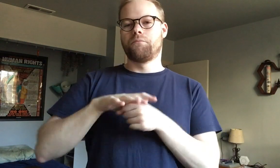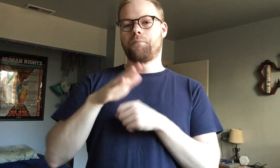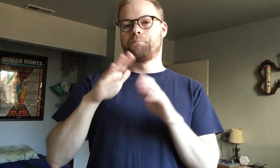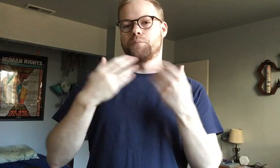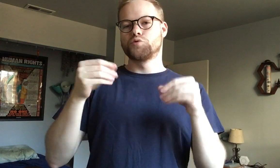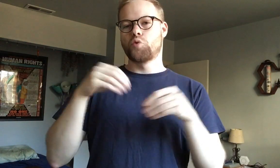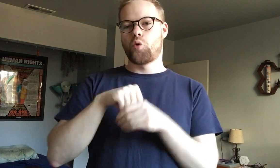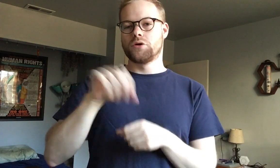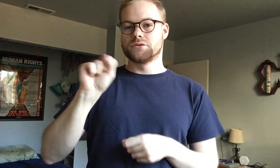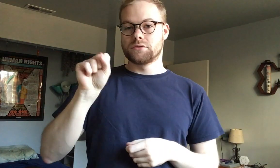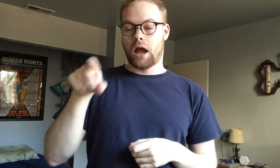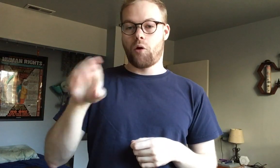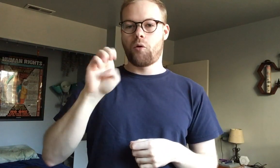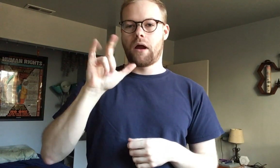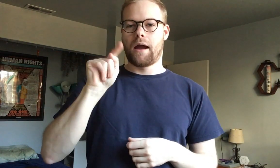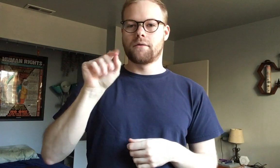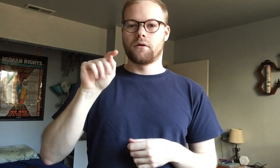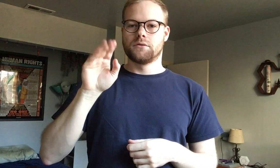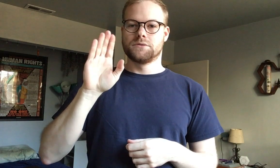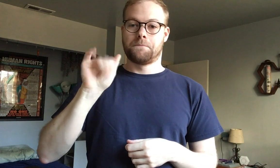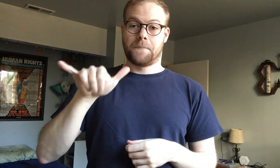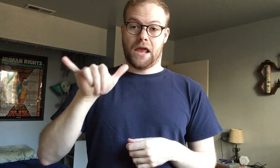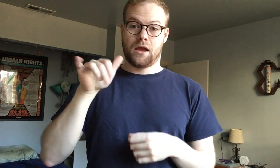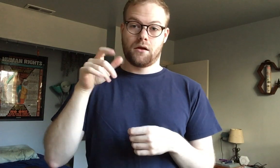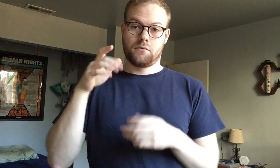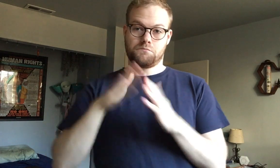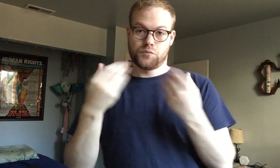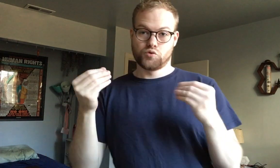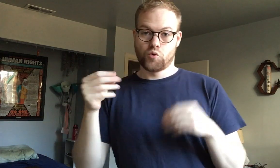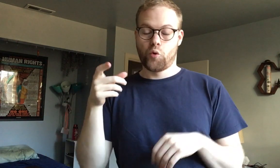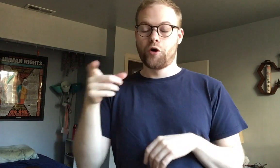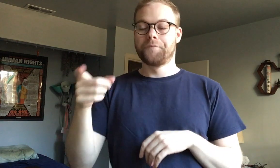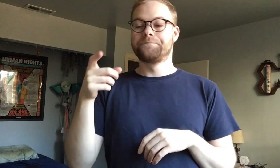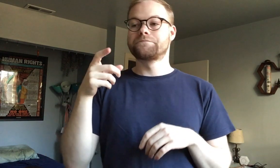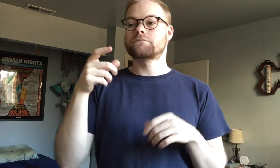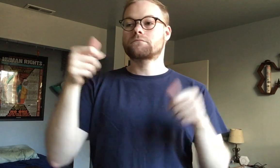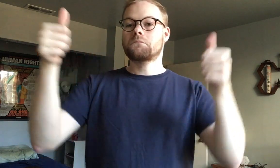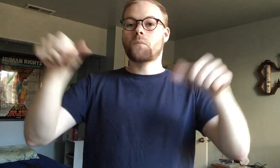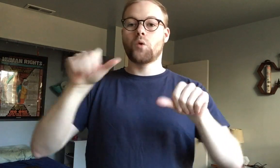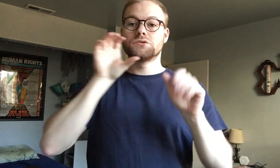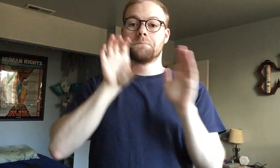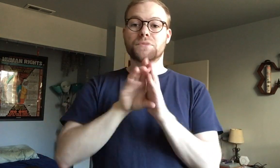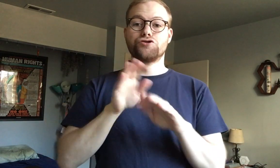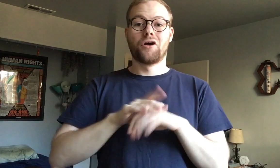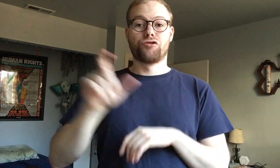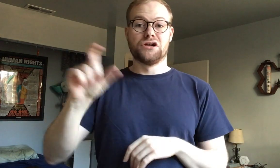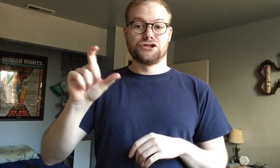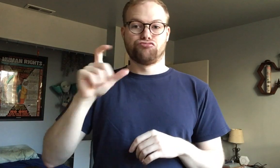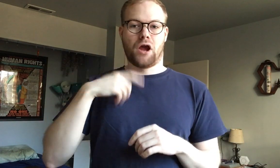A local bookstore in Seattle, Elliott Bay Book Company, posted a picture on their Instagram.